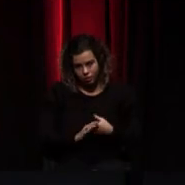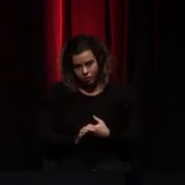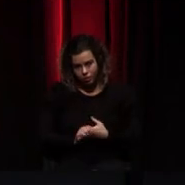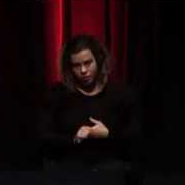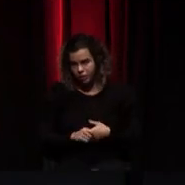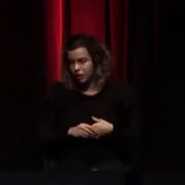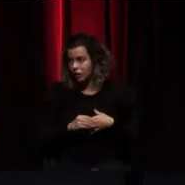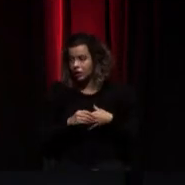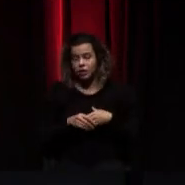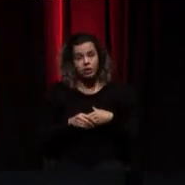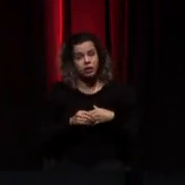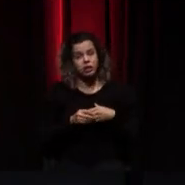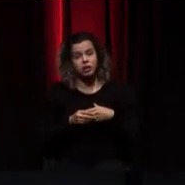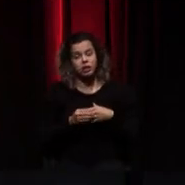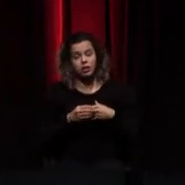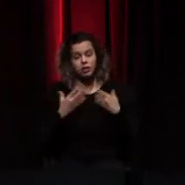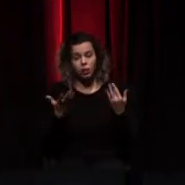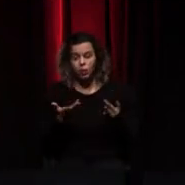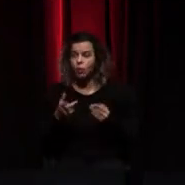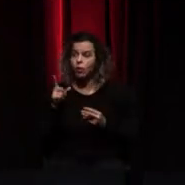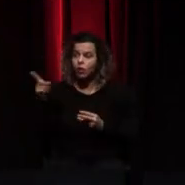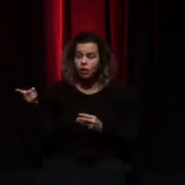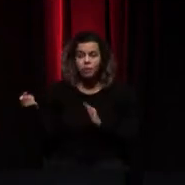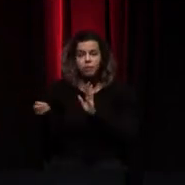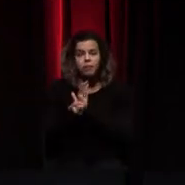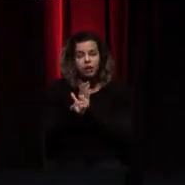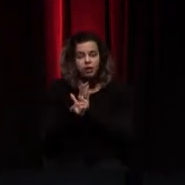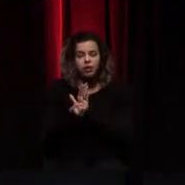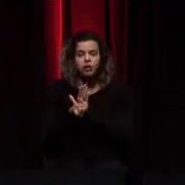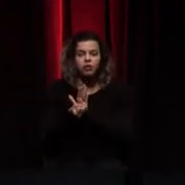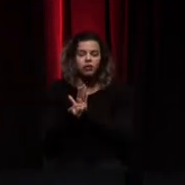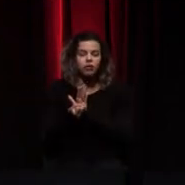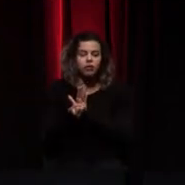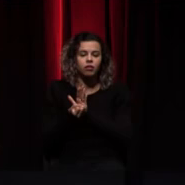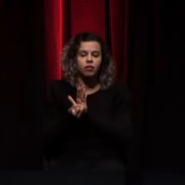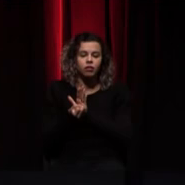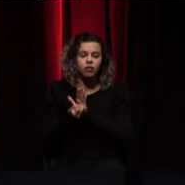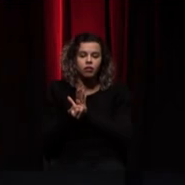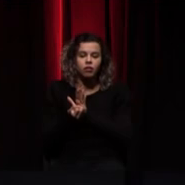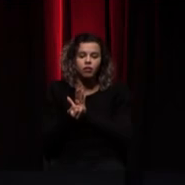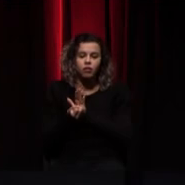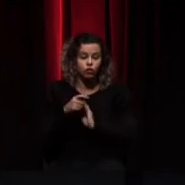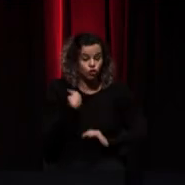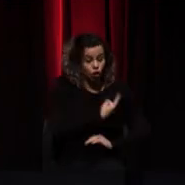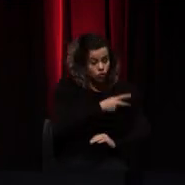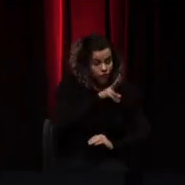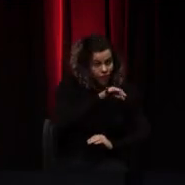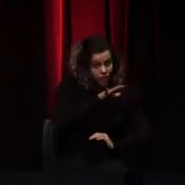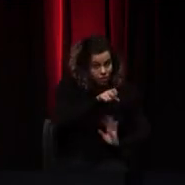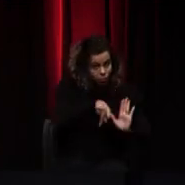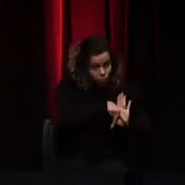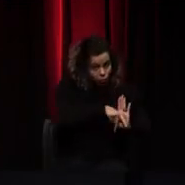In this case the brand has absolutely no influence on the Vice content.